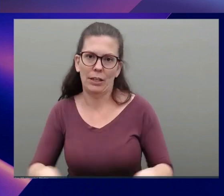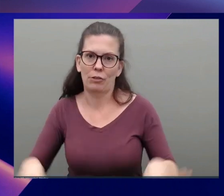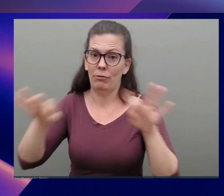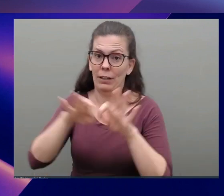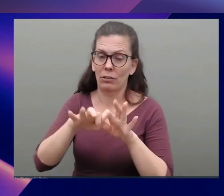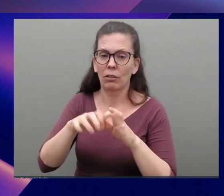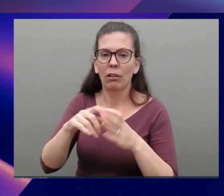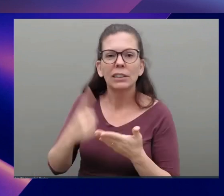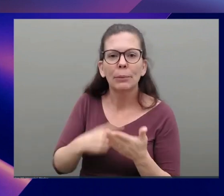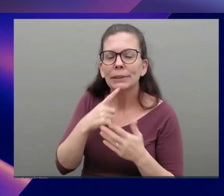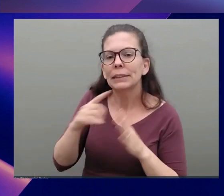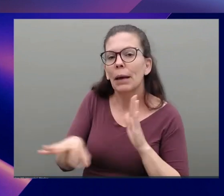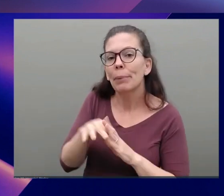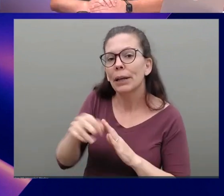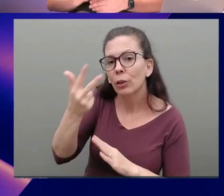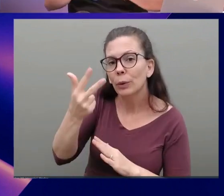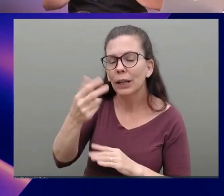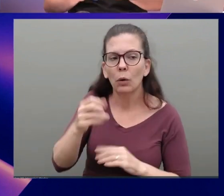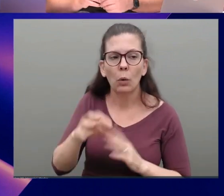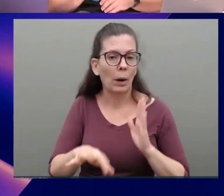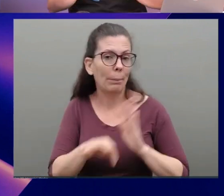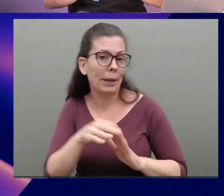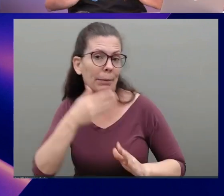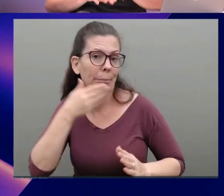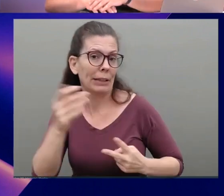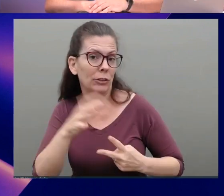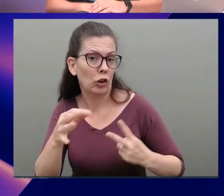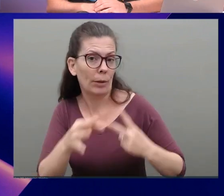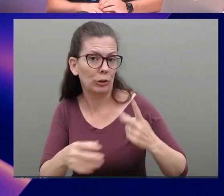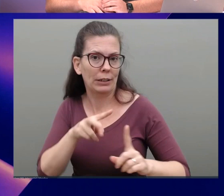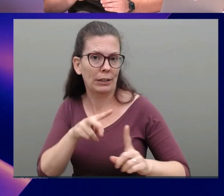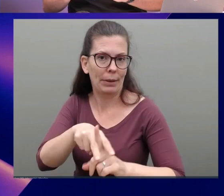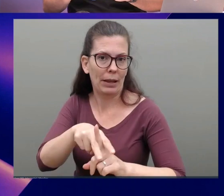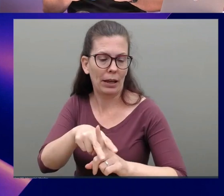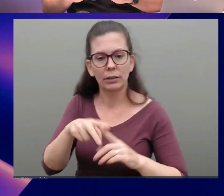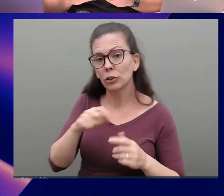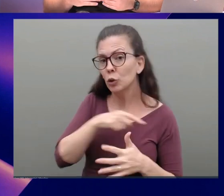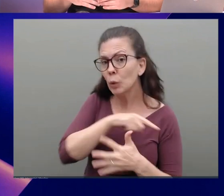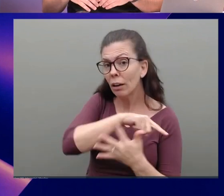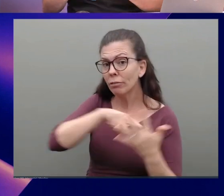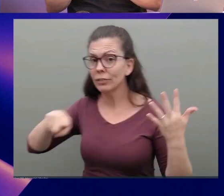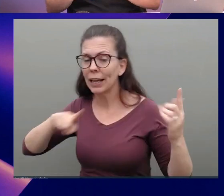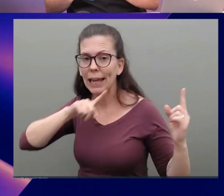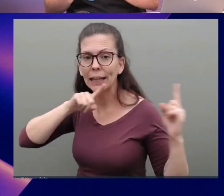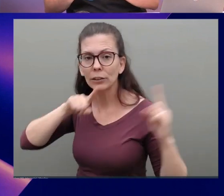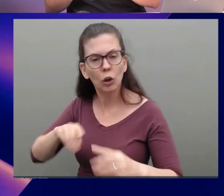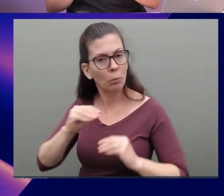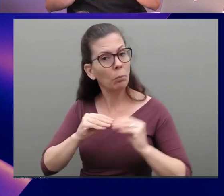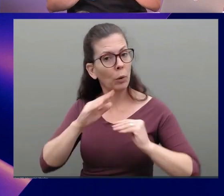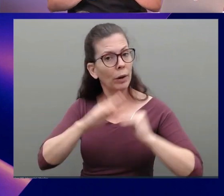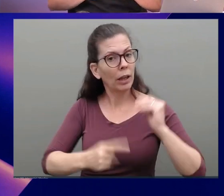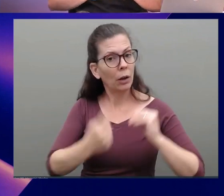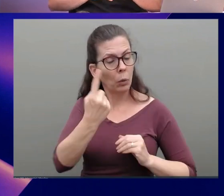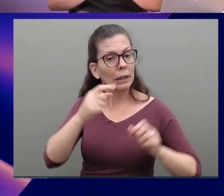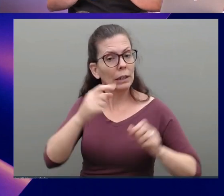or choose the best option that applies. So, among the answers, more than one can do what the question is asking,